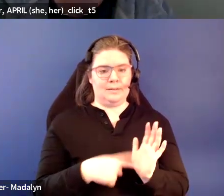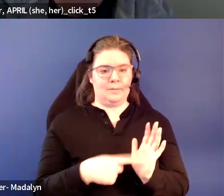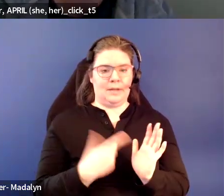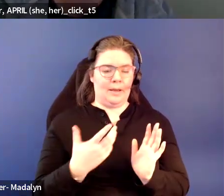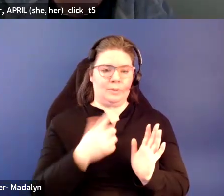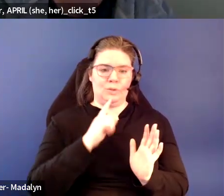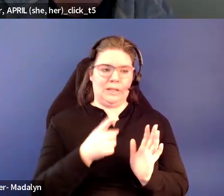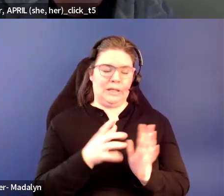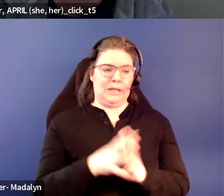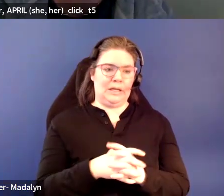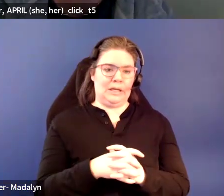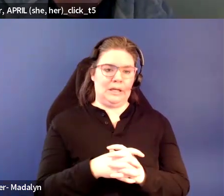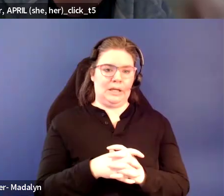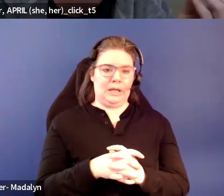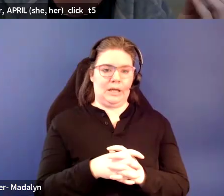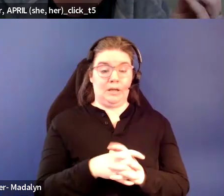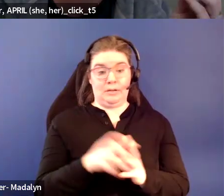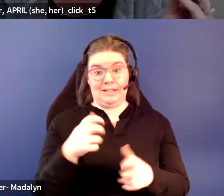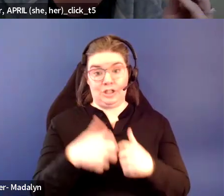Sierra Royster, APRIL (she, her): issue. But sometimes it's a little bit more